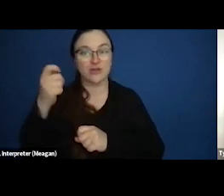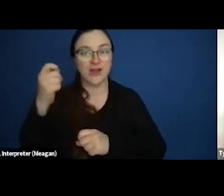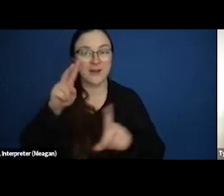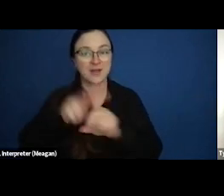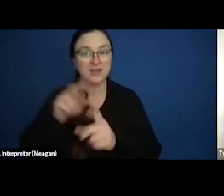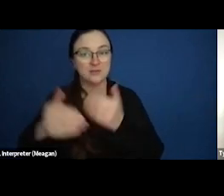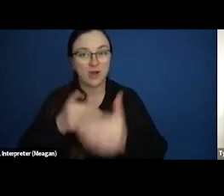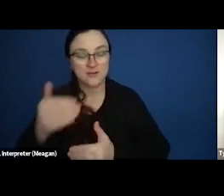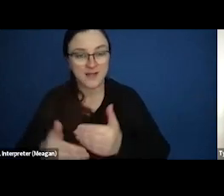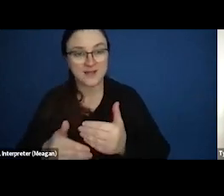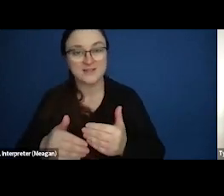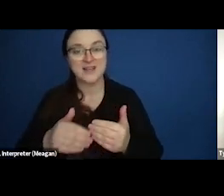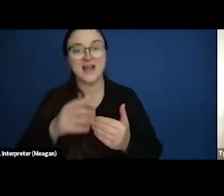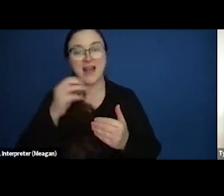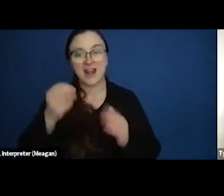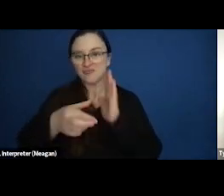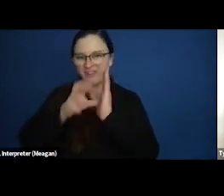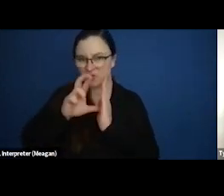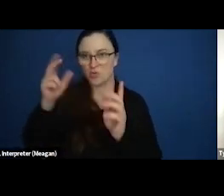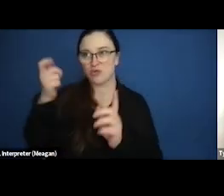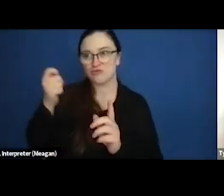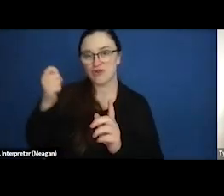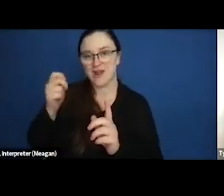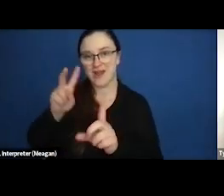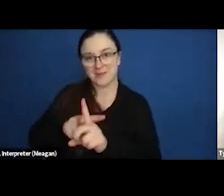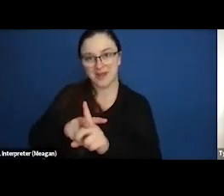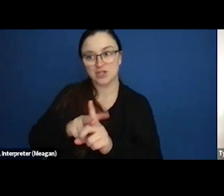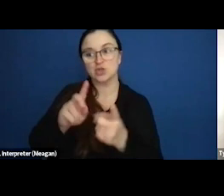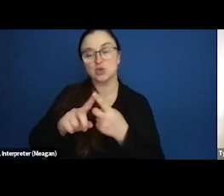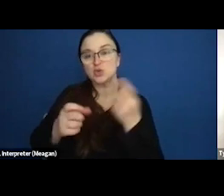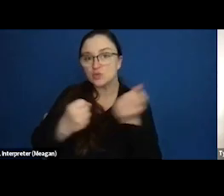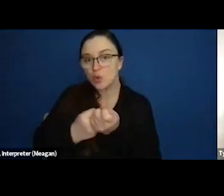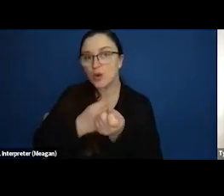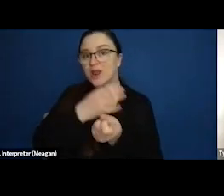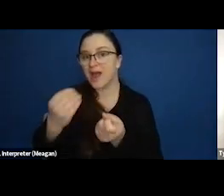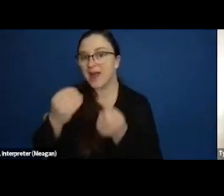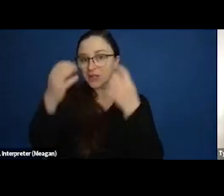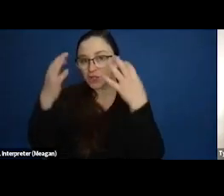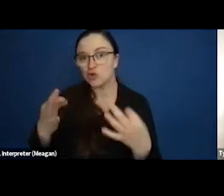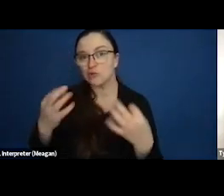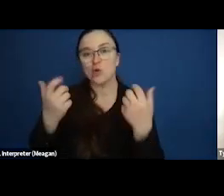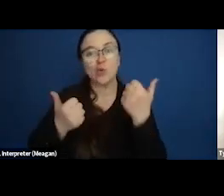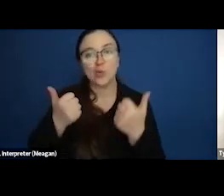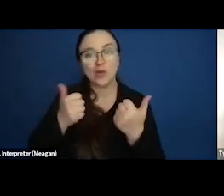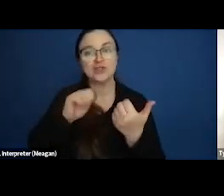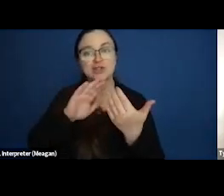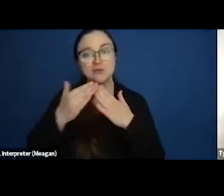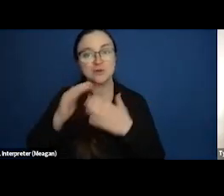as well as be build a grant applications to support in determining which community-based organizations